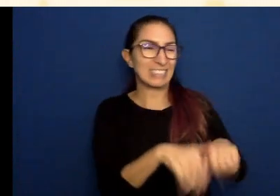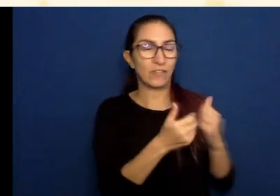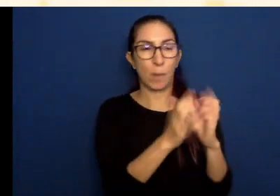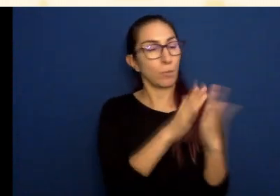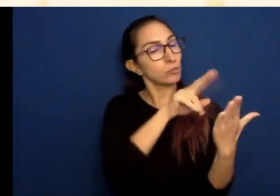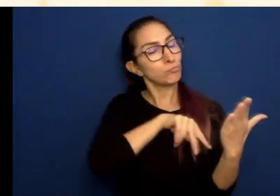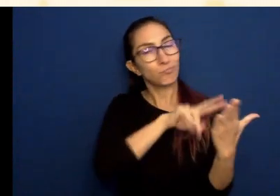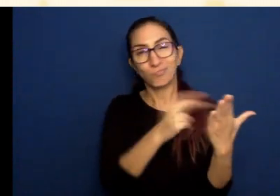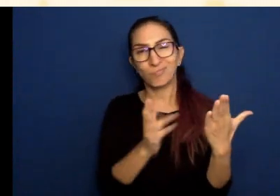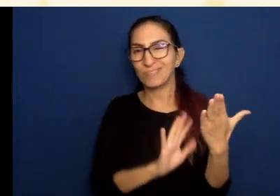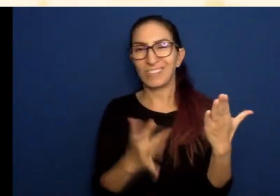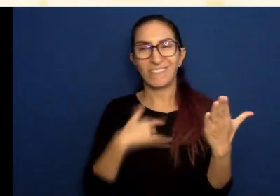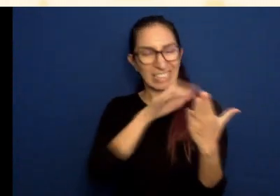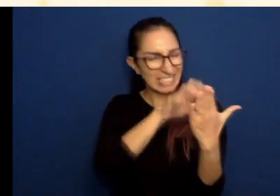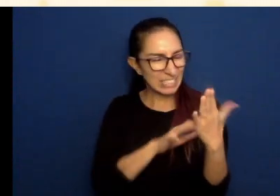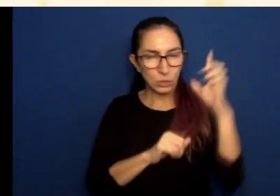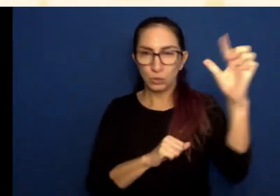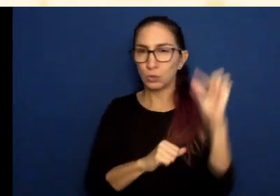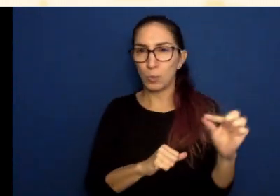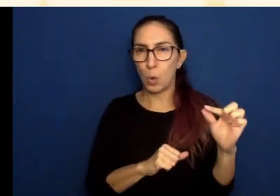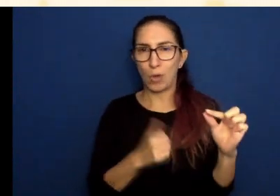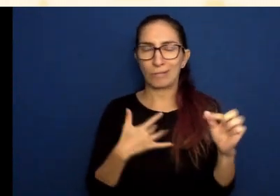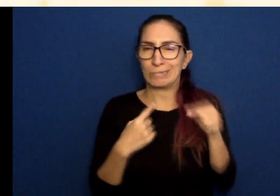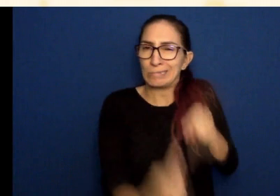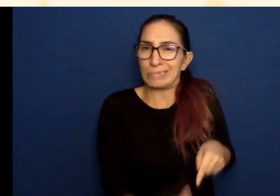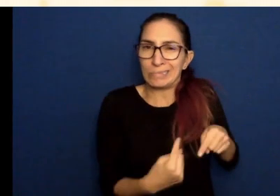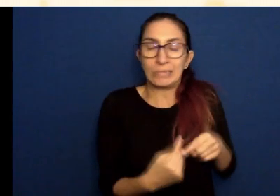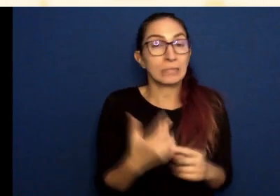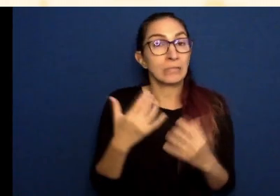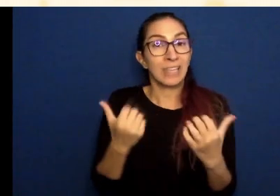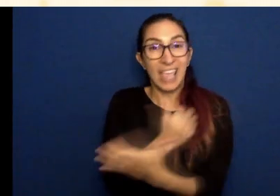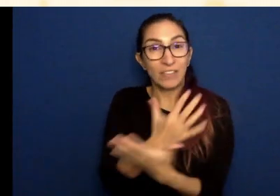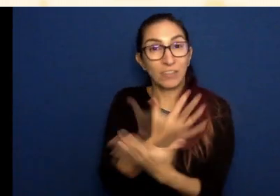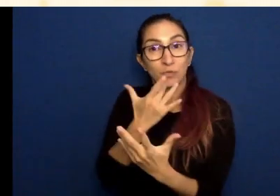as being someone with a disability. So for example, my stepmother's getting a little bit older